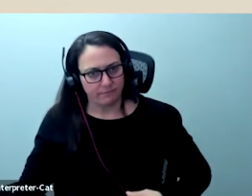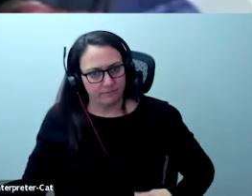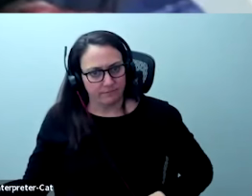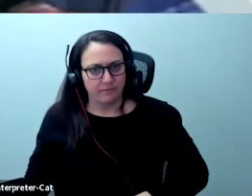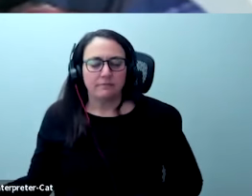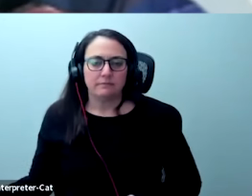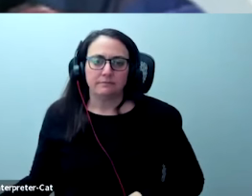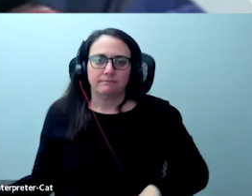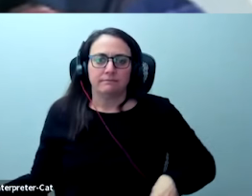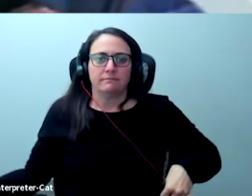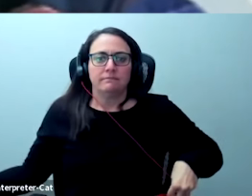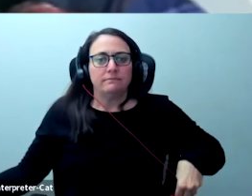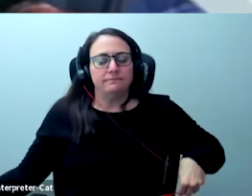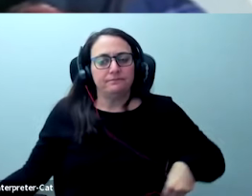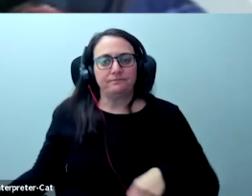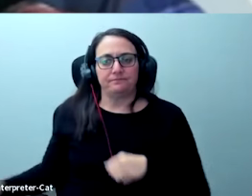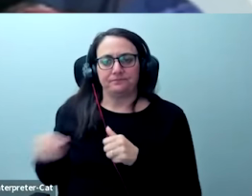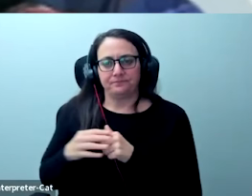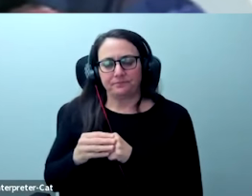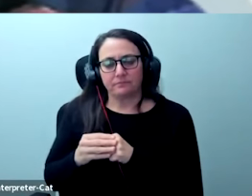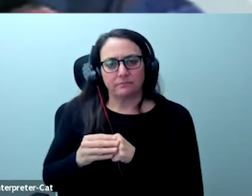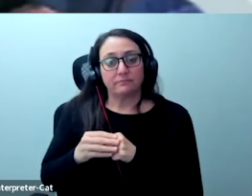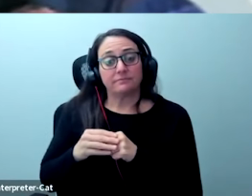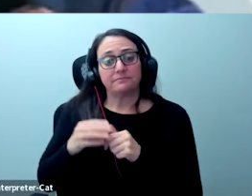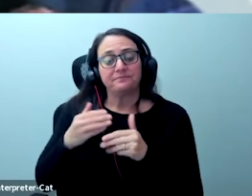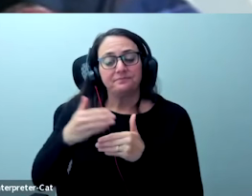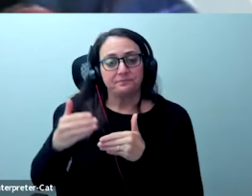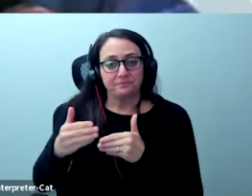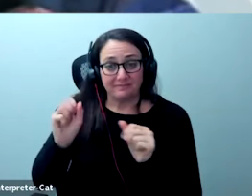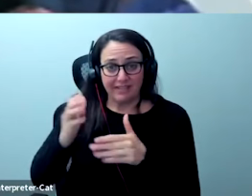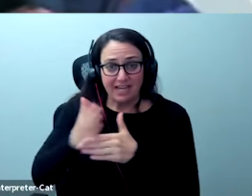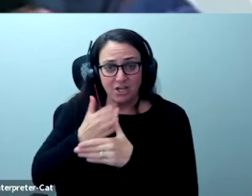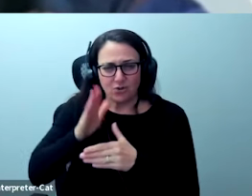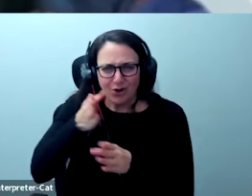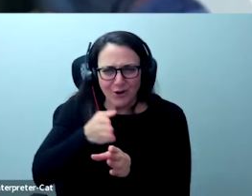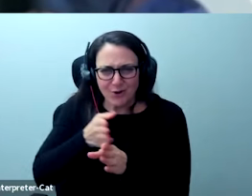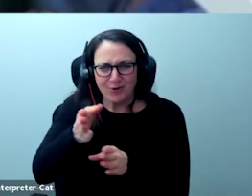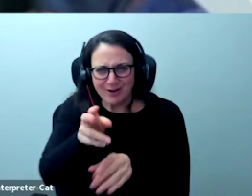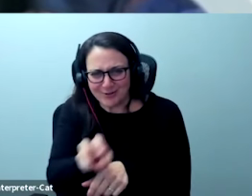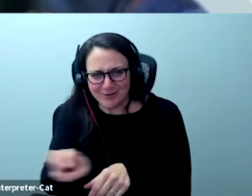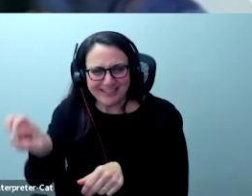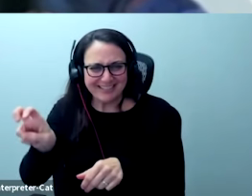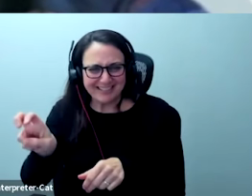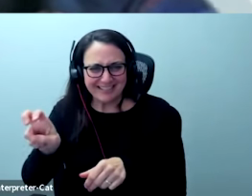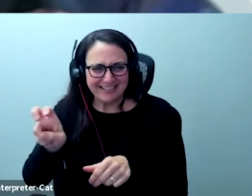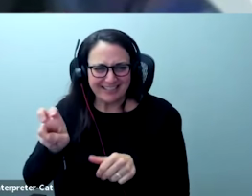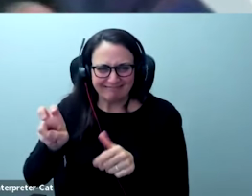Great. The next question, "Can you share more about your career transition "into your first role in the tech field?